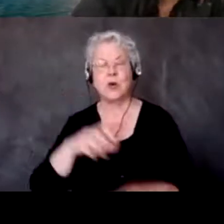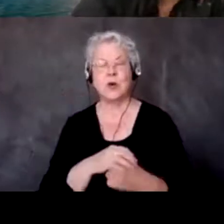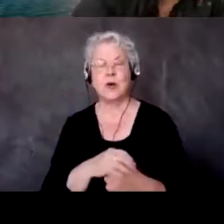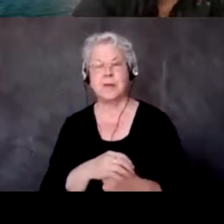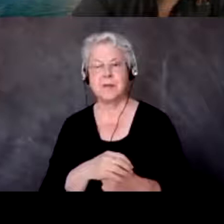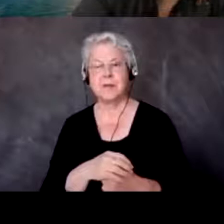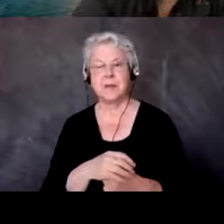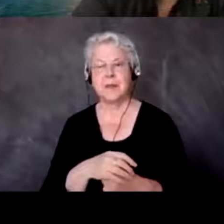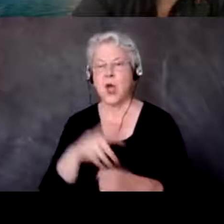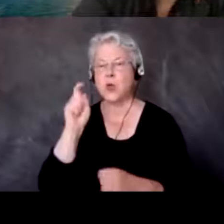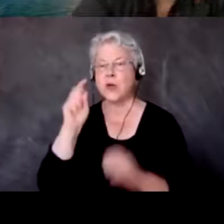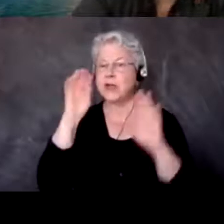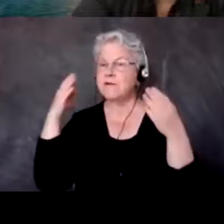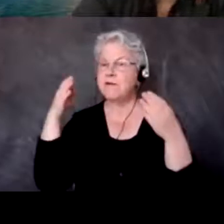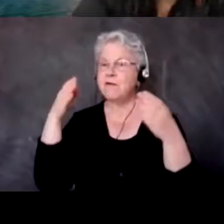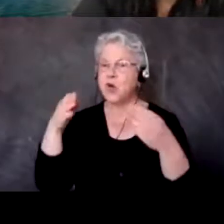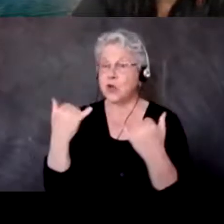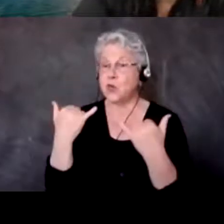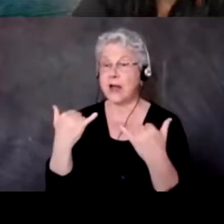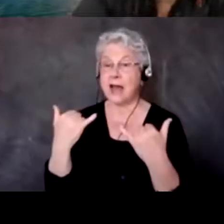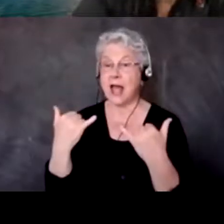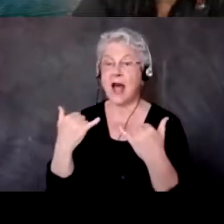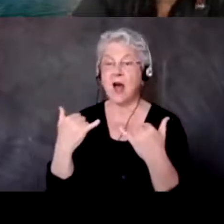We need to focus - right now, we need to focus on what's happening. We need to